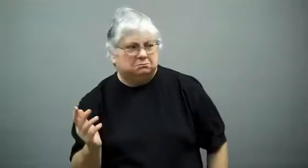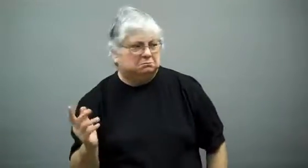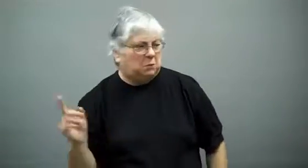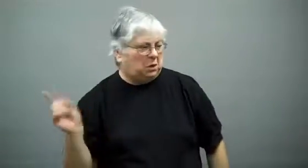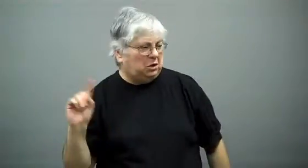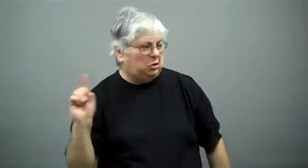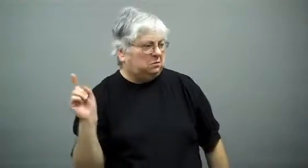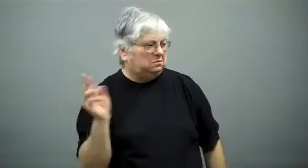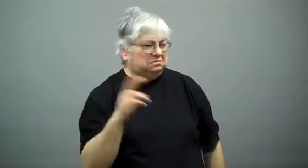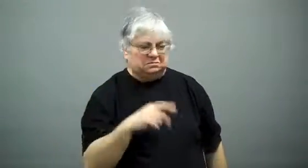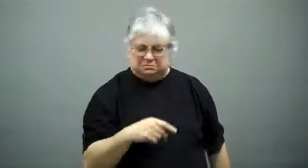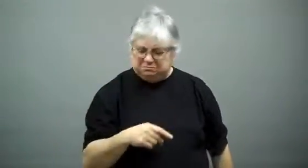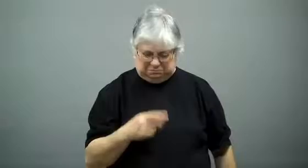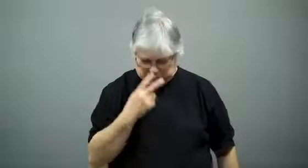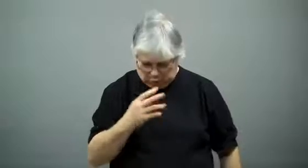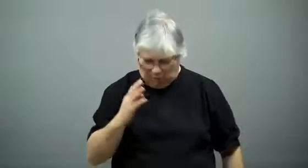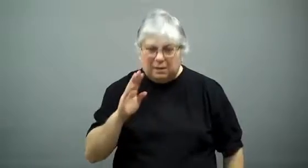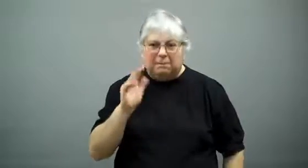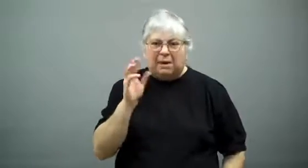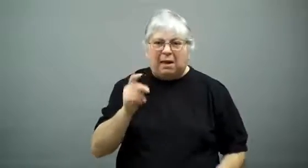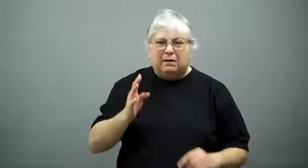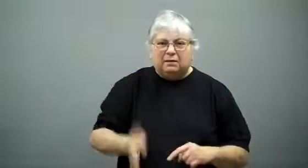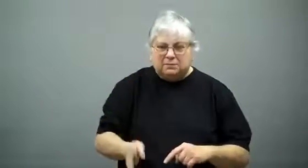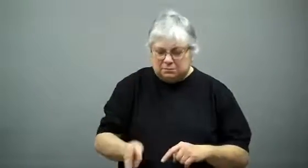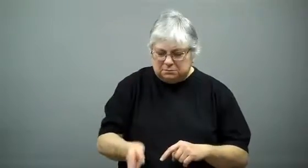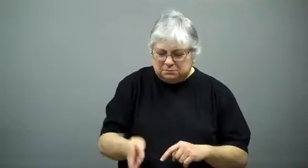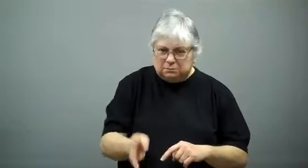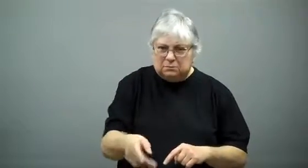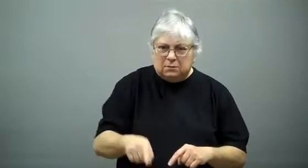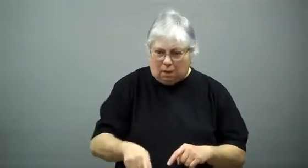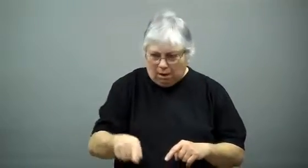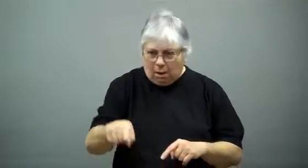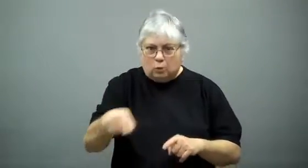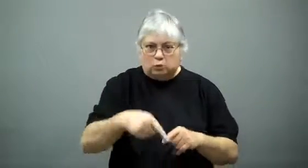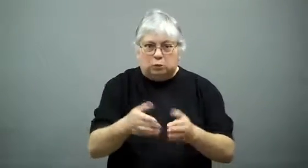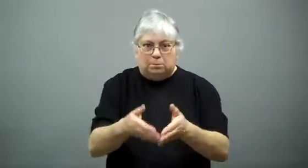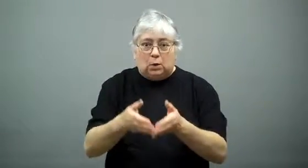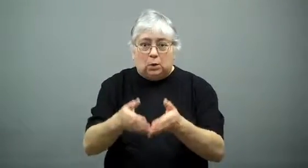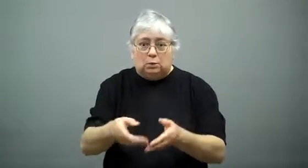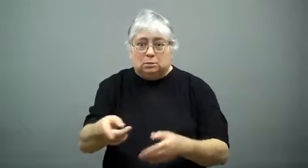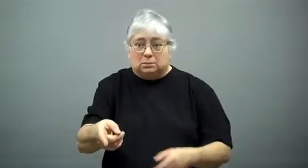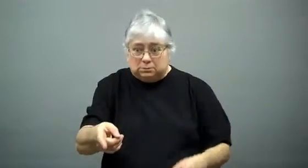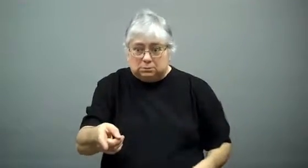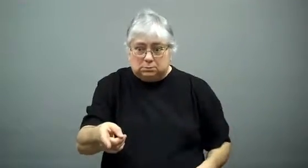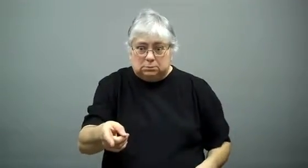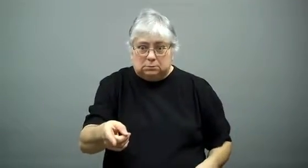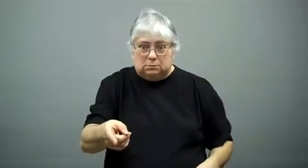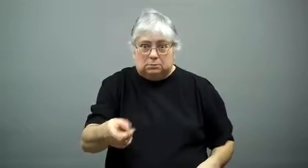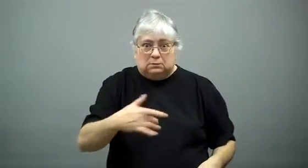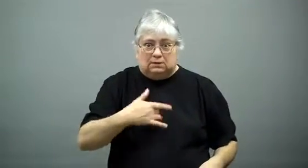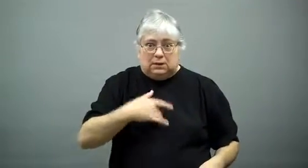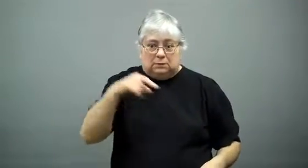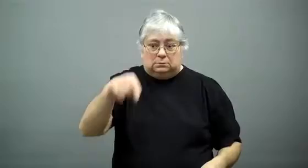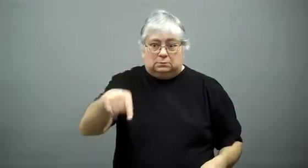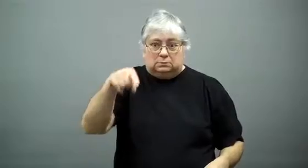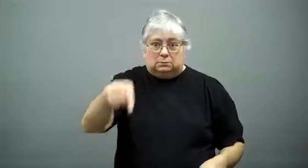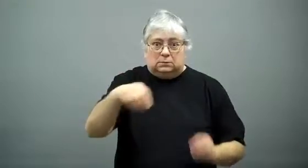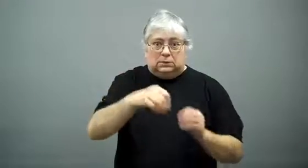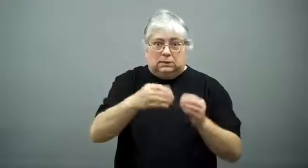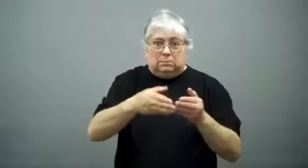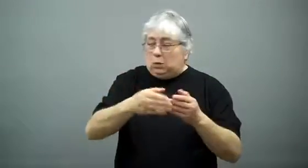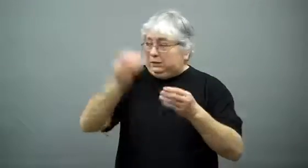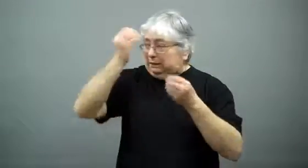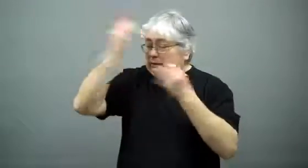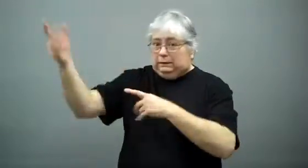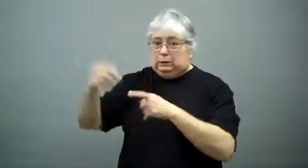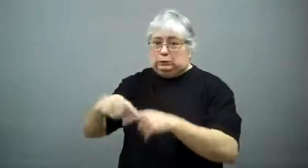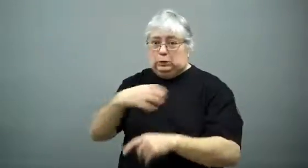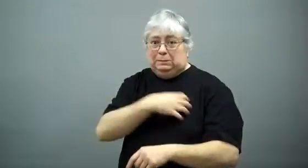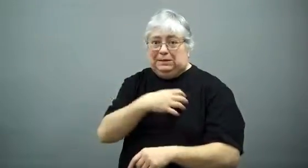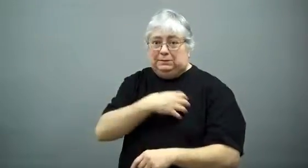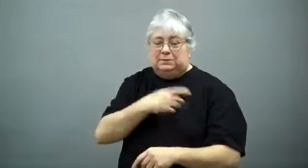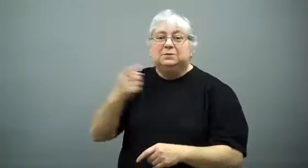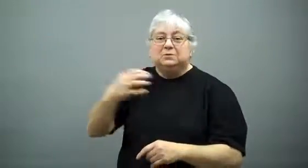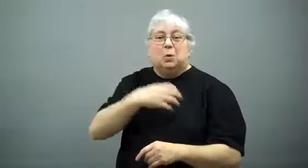He didn't see anyone but saw a trail of blood leading to the boat.